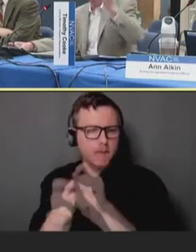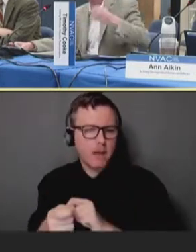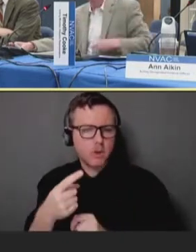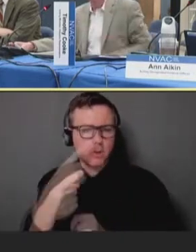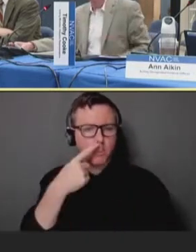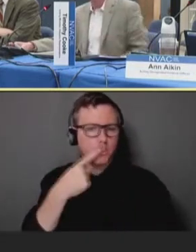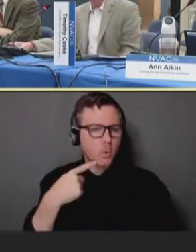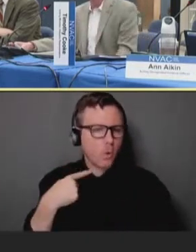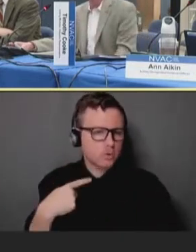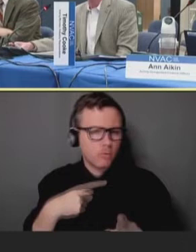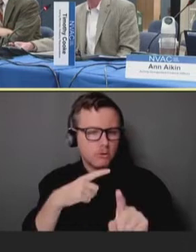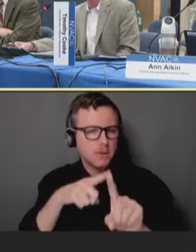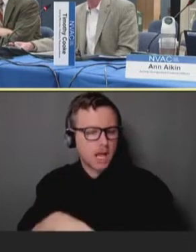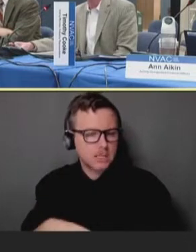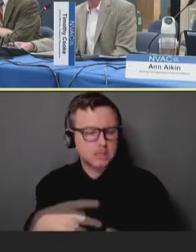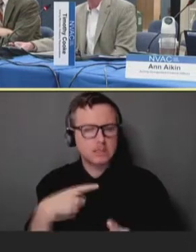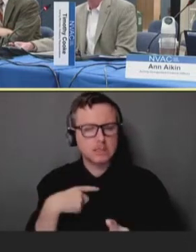I mean, where do you -- kind of where do you see that going?